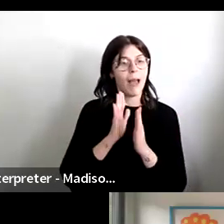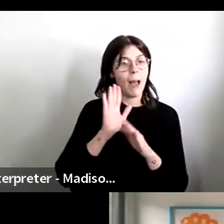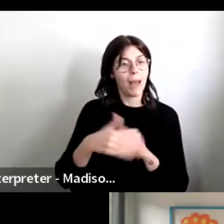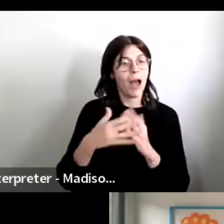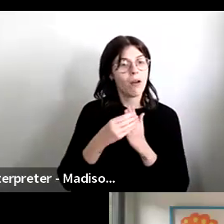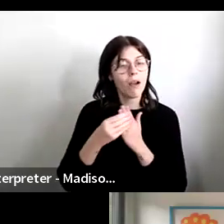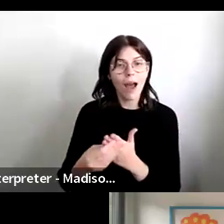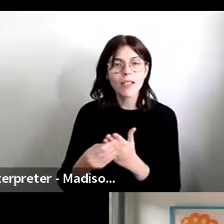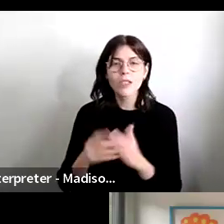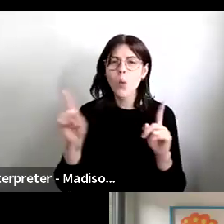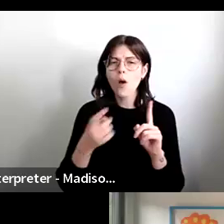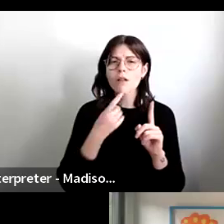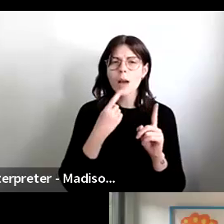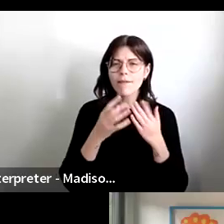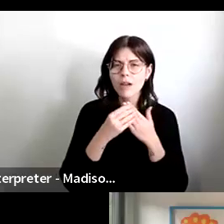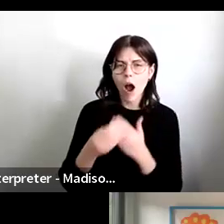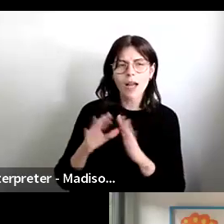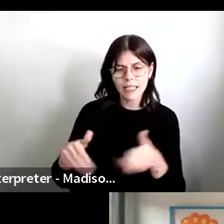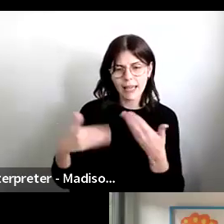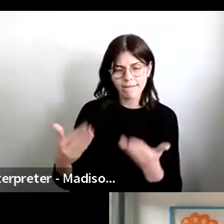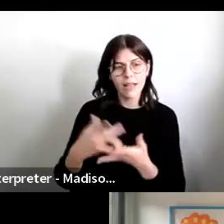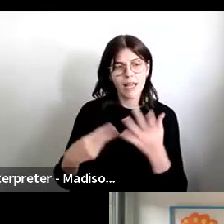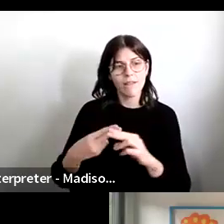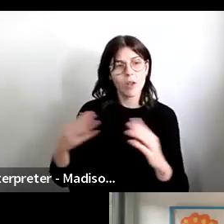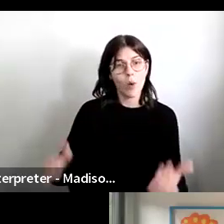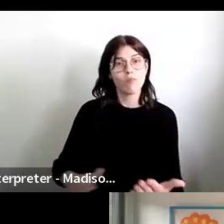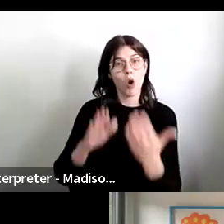what kind of guidance we give you if you are approached directly by applicants, because your